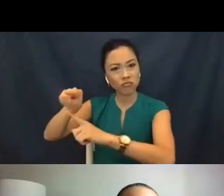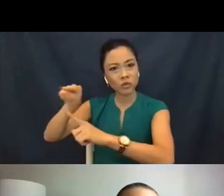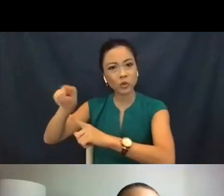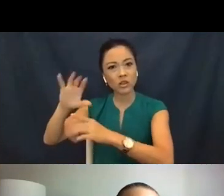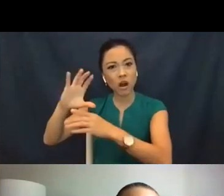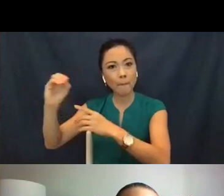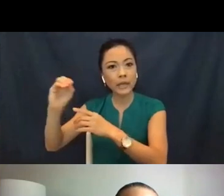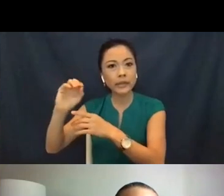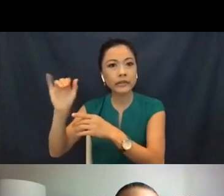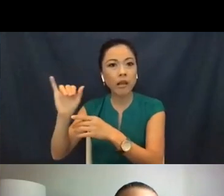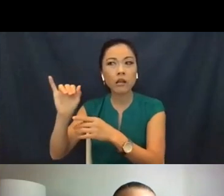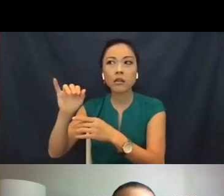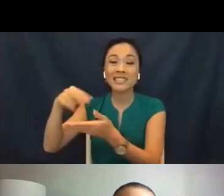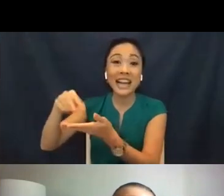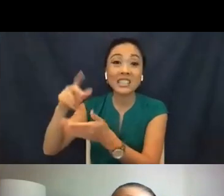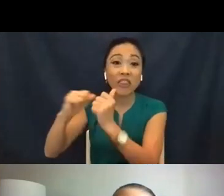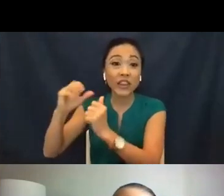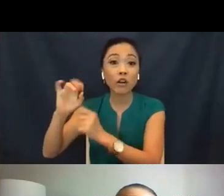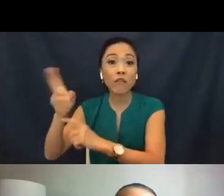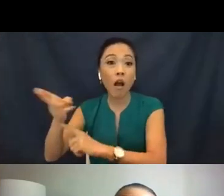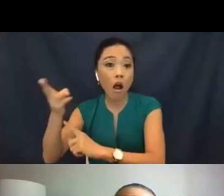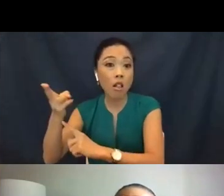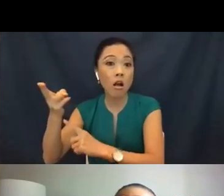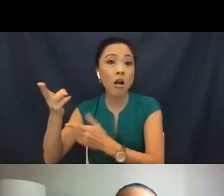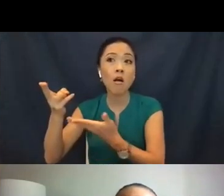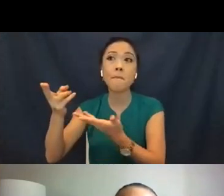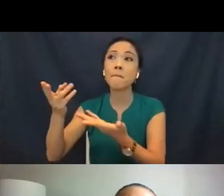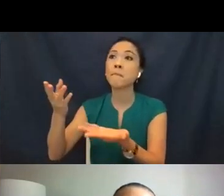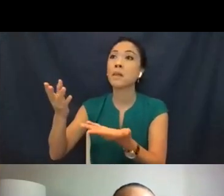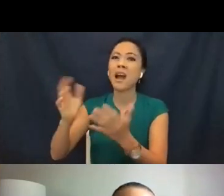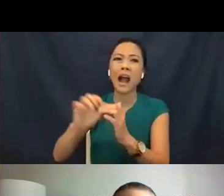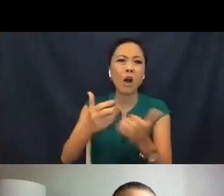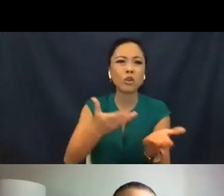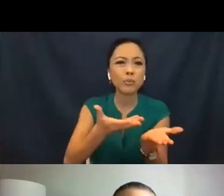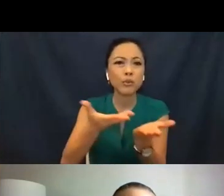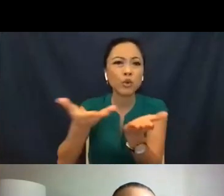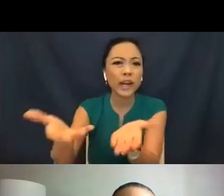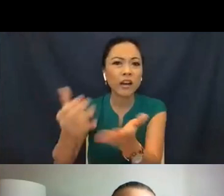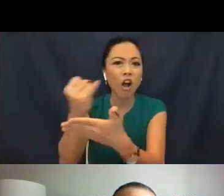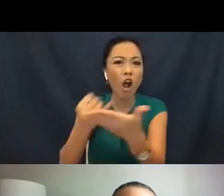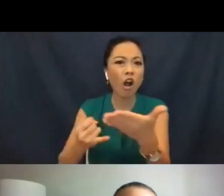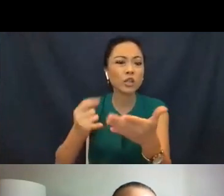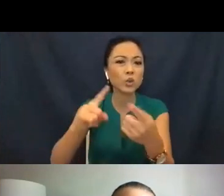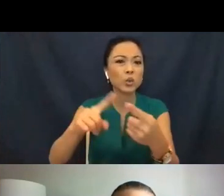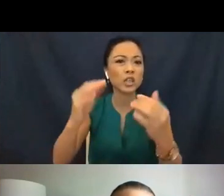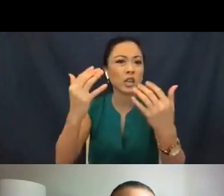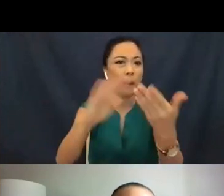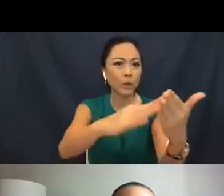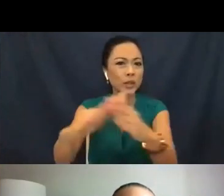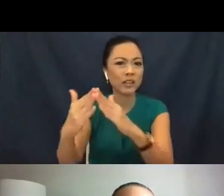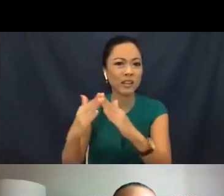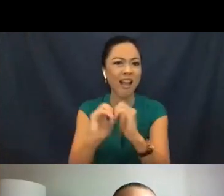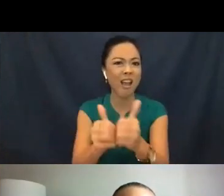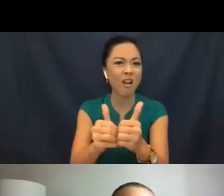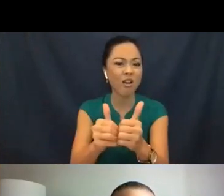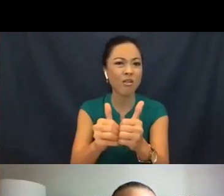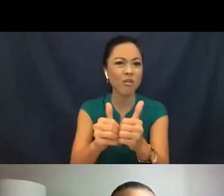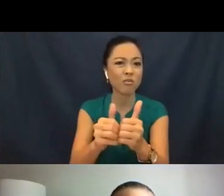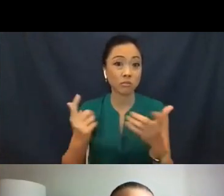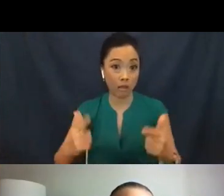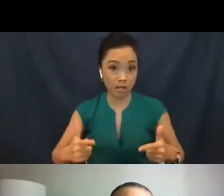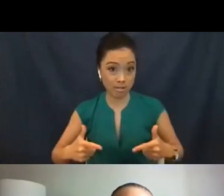it mean to bring art to community. I'm not saying, not bring live theater, I don't think